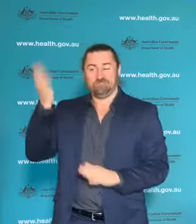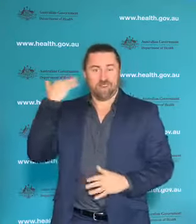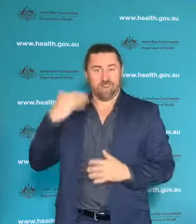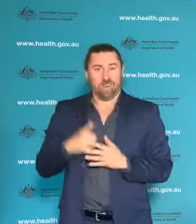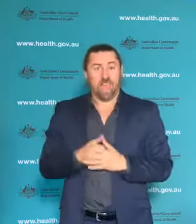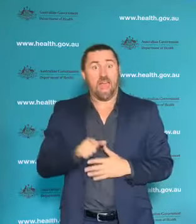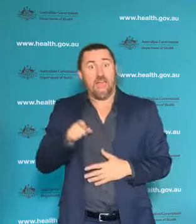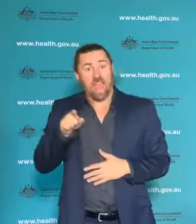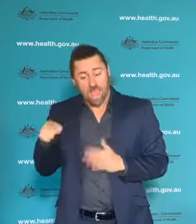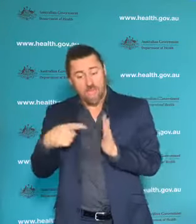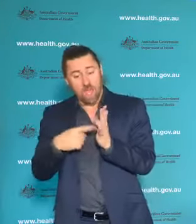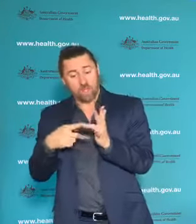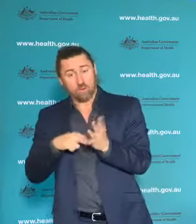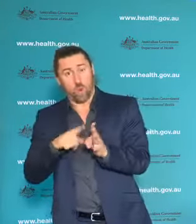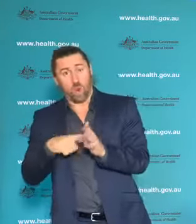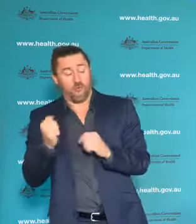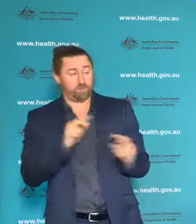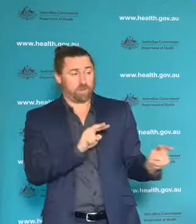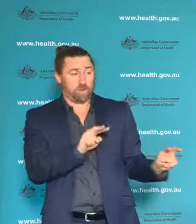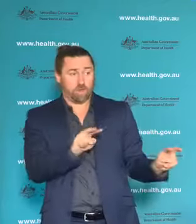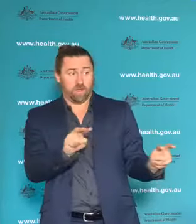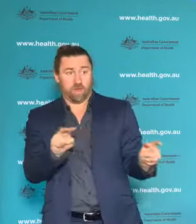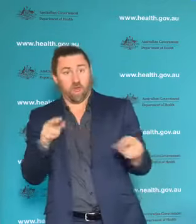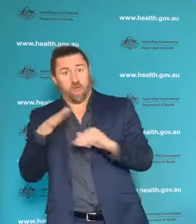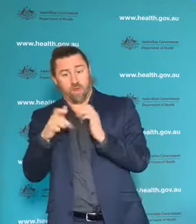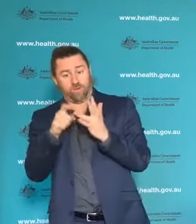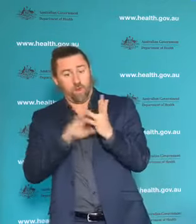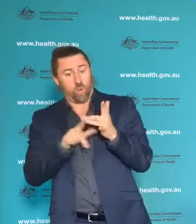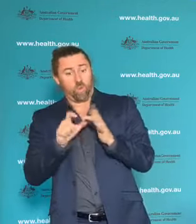impact that COVID-19 is having on his patients